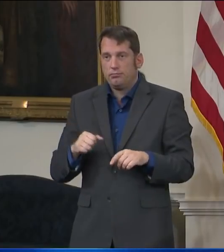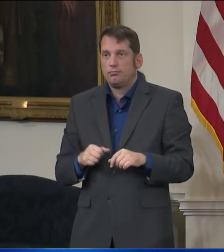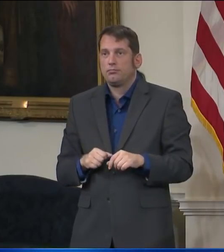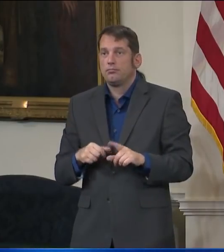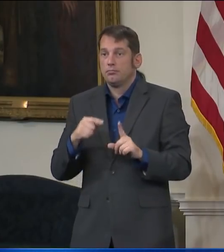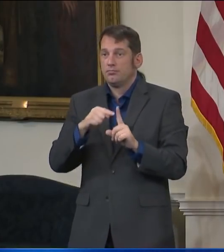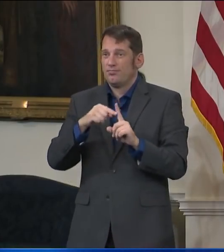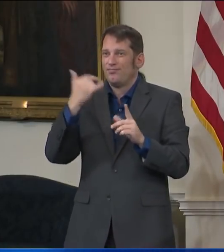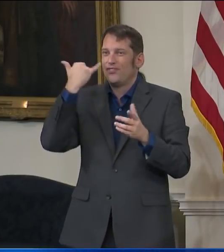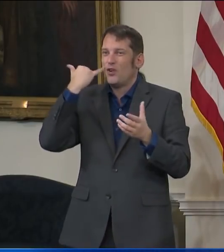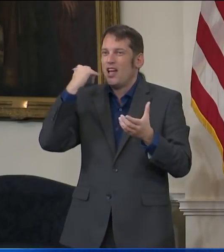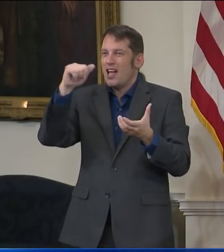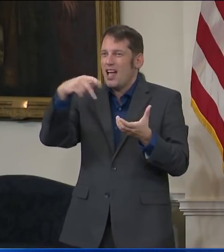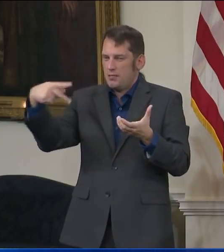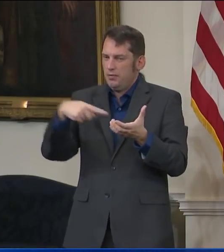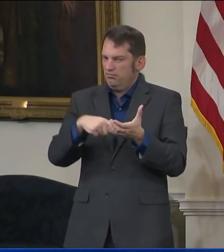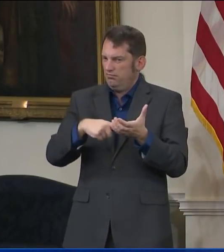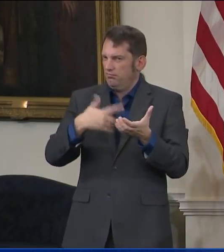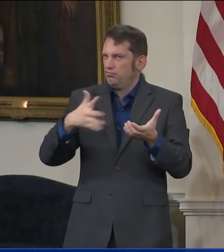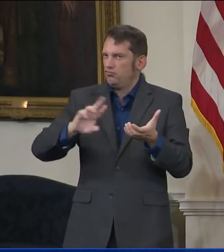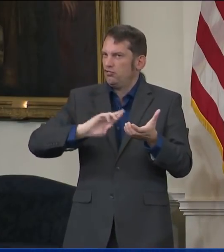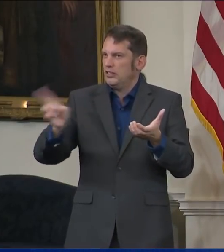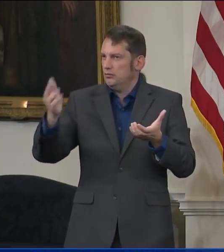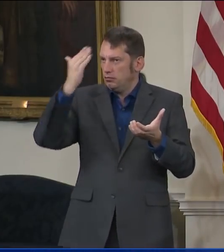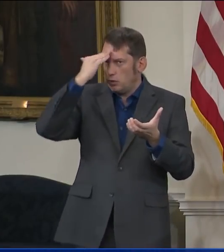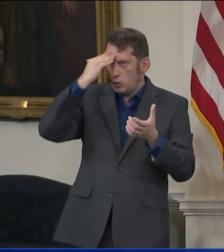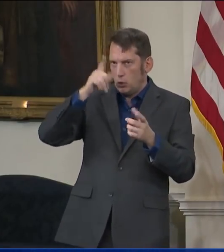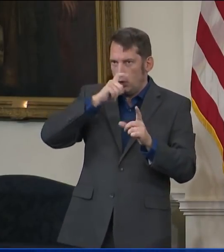I DON’T BELIEVE IS CAPACITY OF THE CONTACT TRACERS ARE PROBLEM.